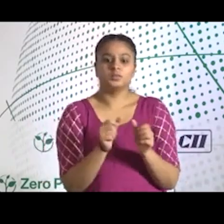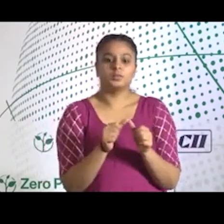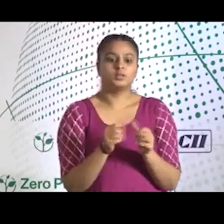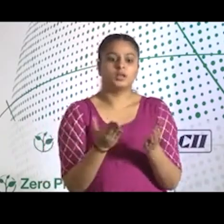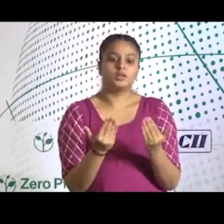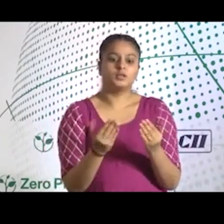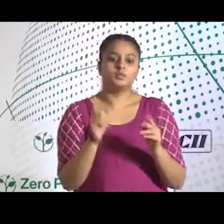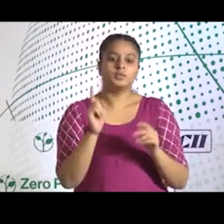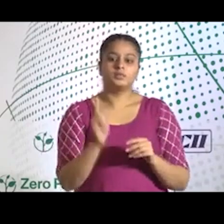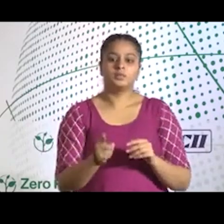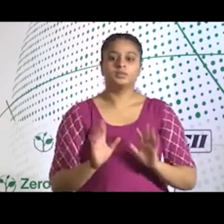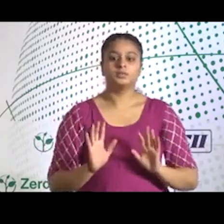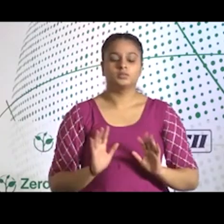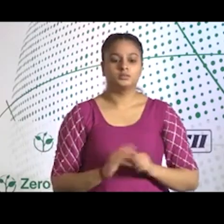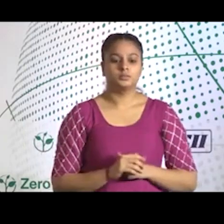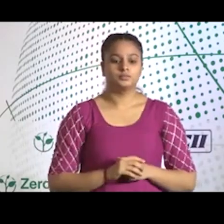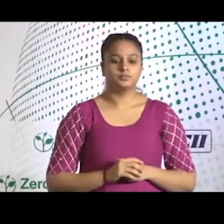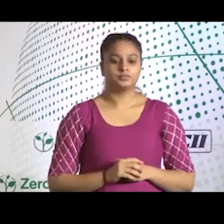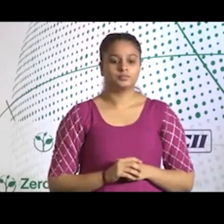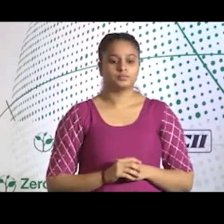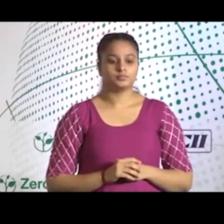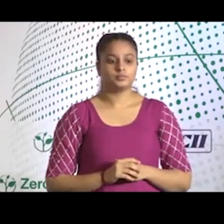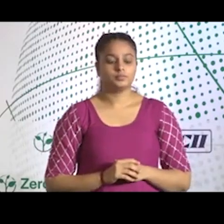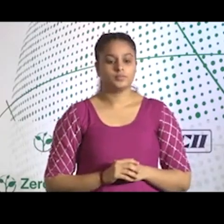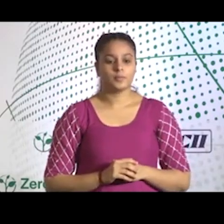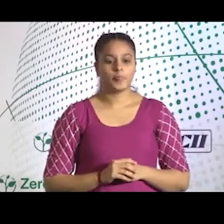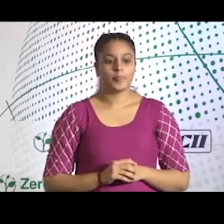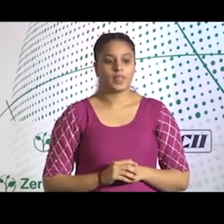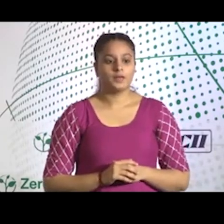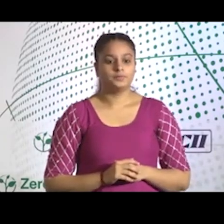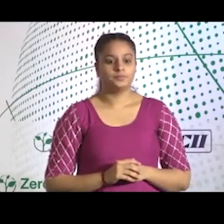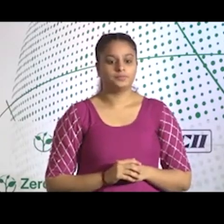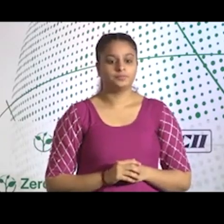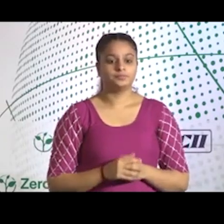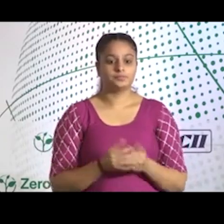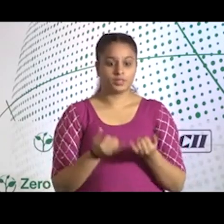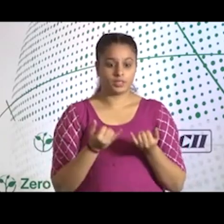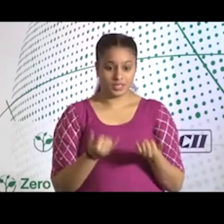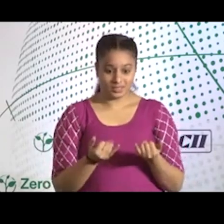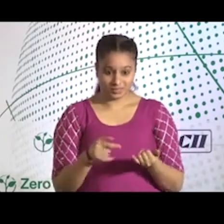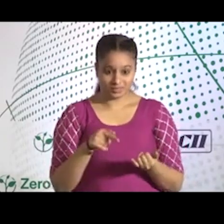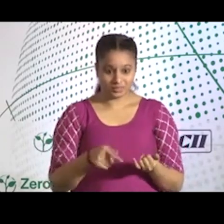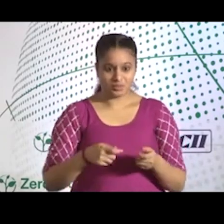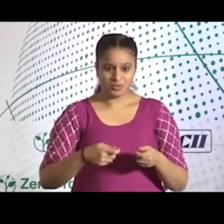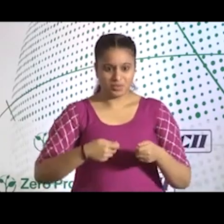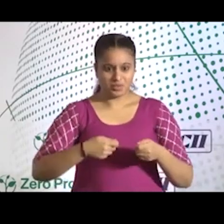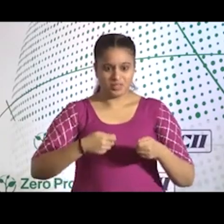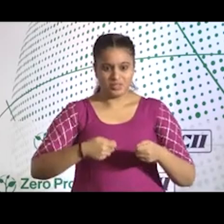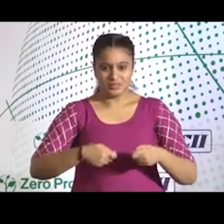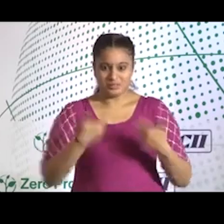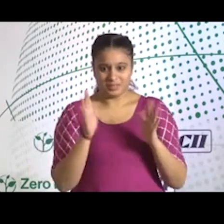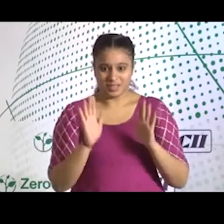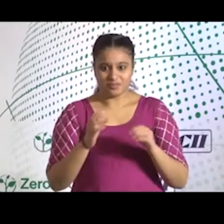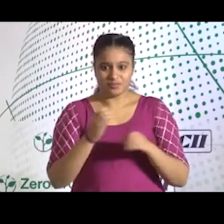if they want to communicate with the person with the ASR. Now, I mean, the elephant in the room is that this is expensive. This and Google has the financial ability